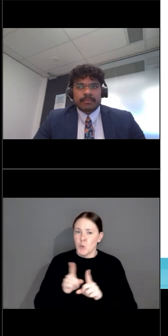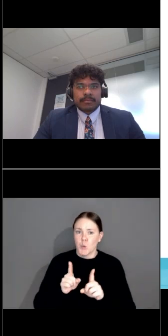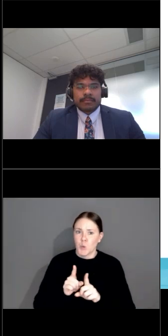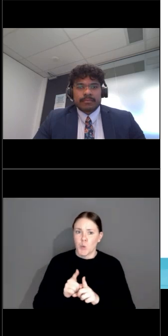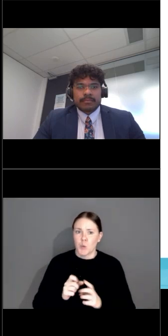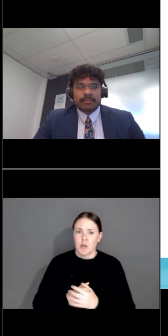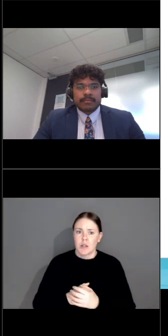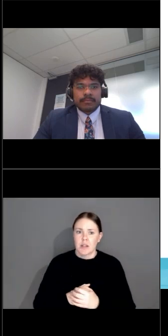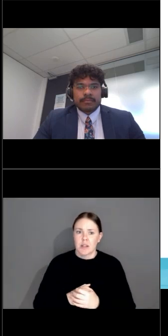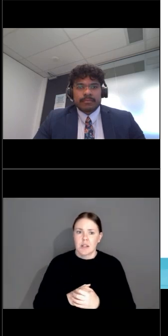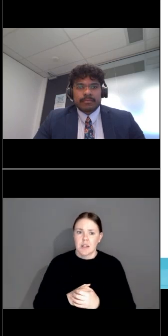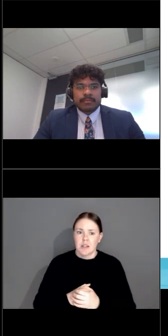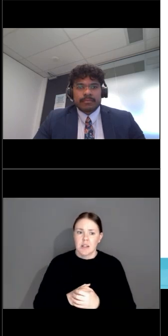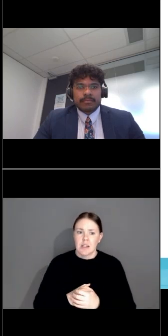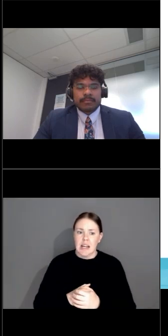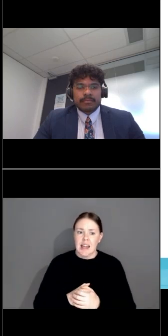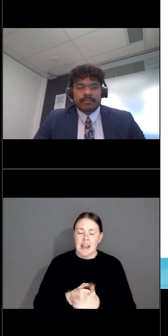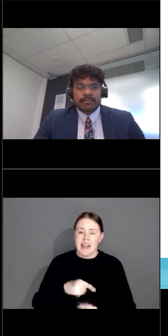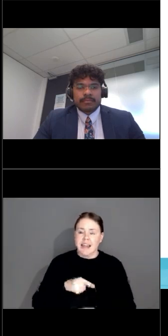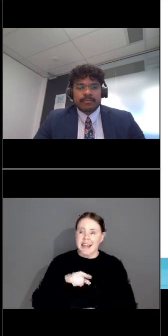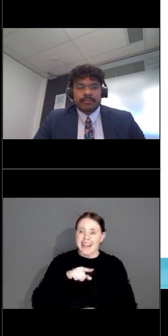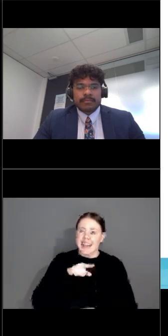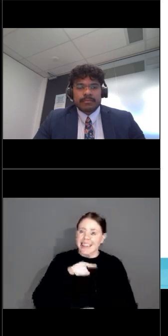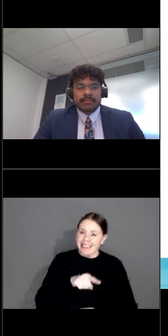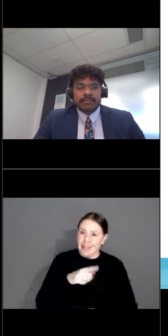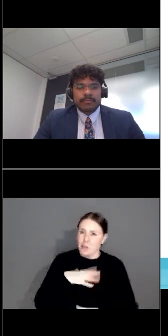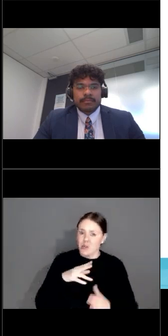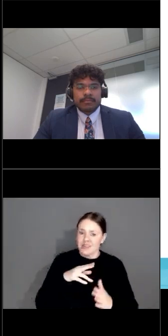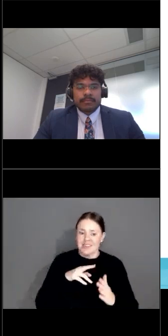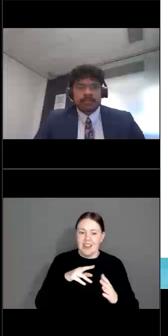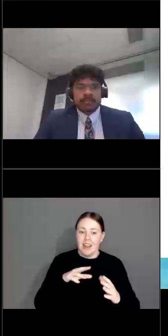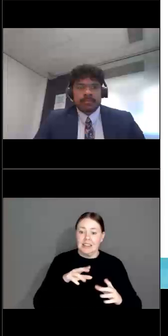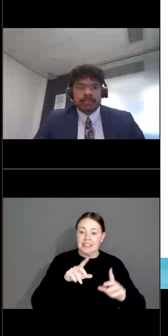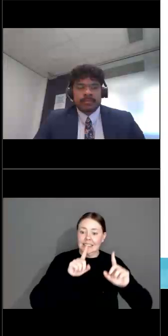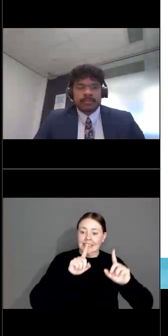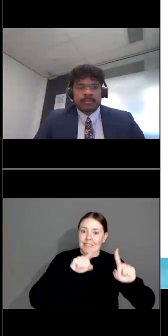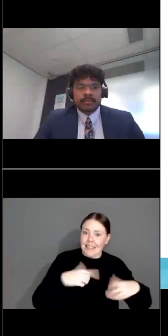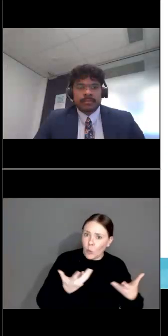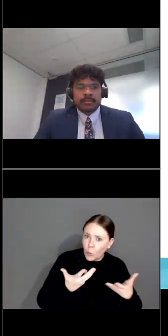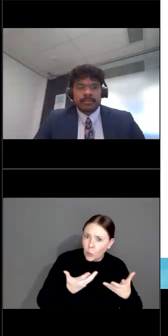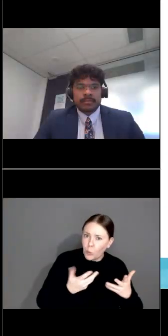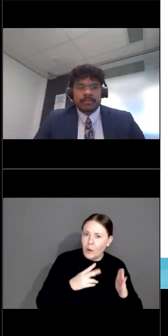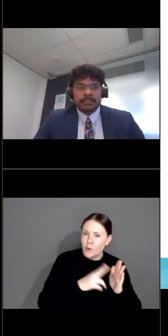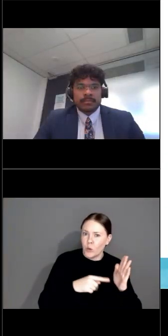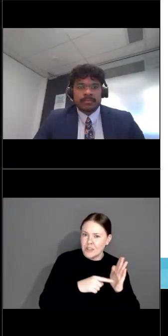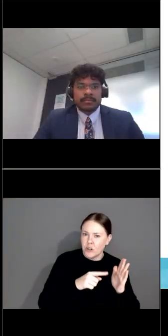Western Australia an Aboriginal project um product only but it's only been designed that way to help